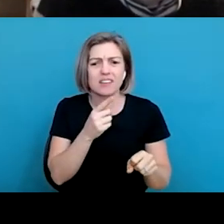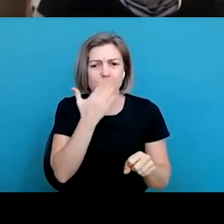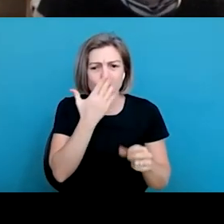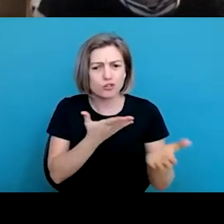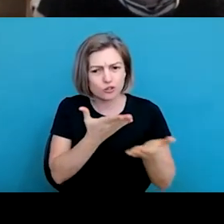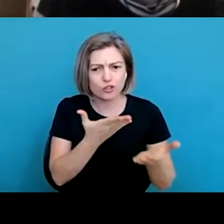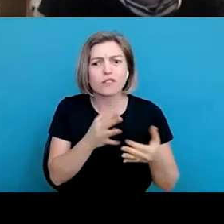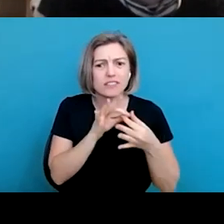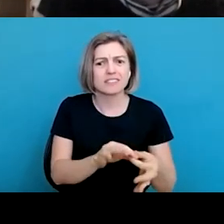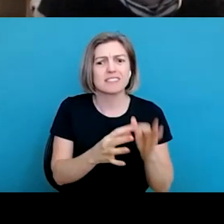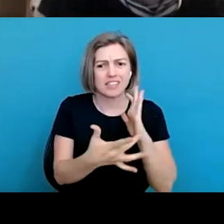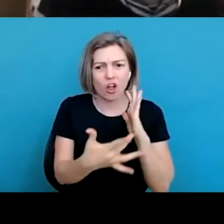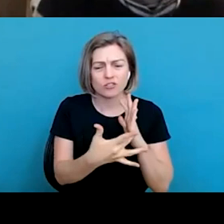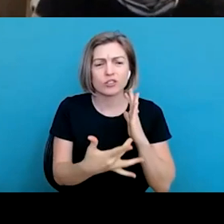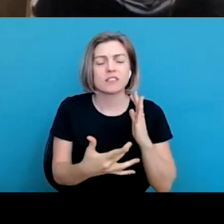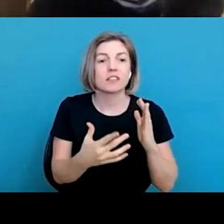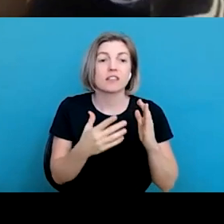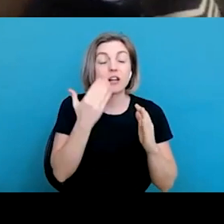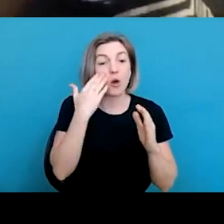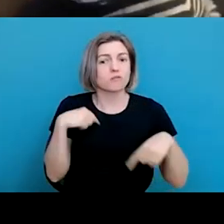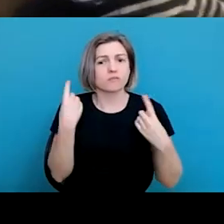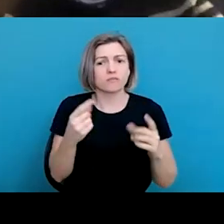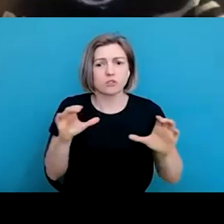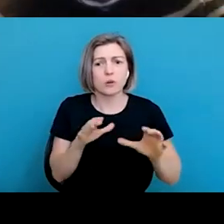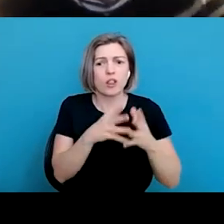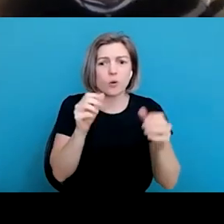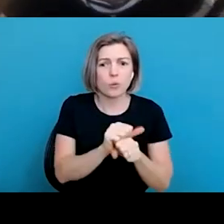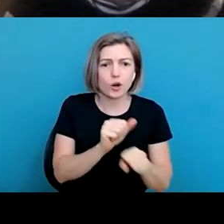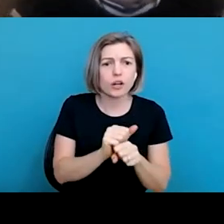I know there was great work done at university, working with someone that